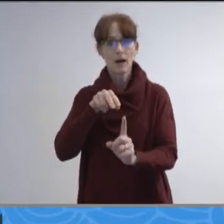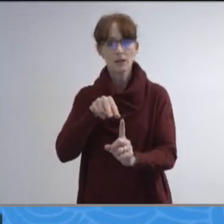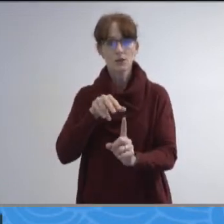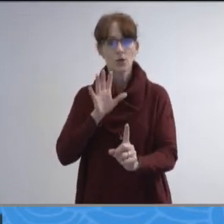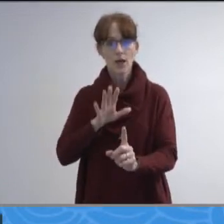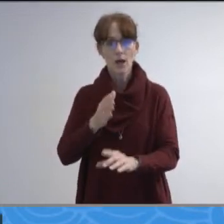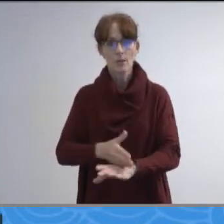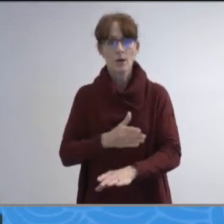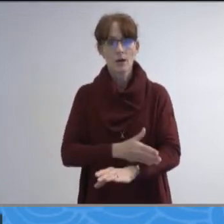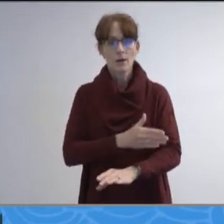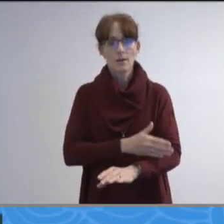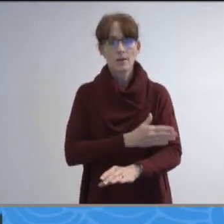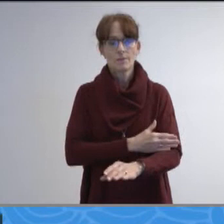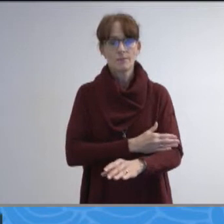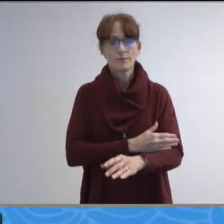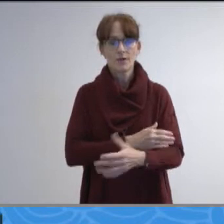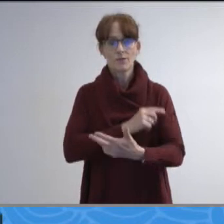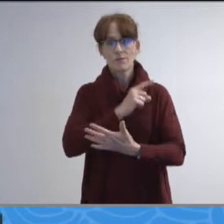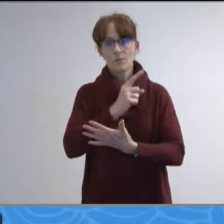from one Diagnostic window to the next.